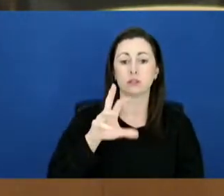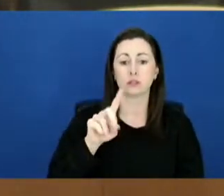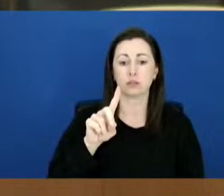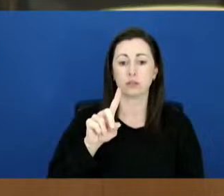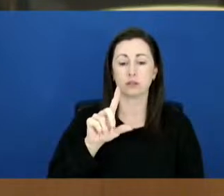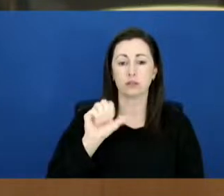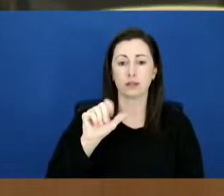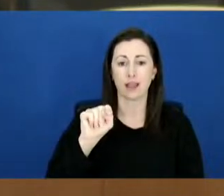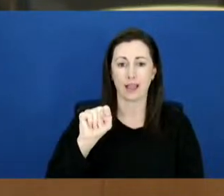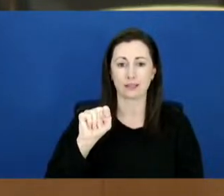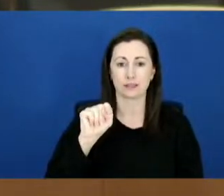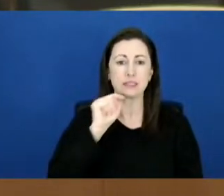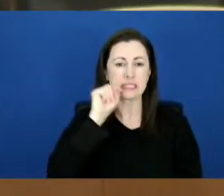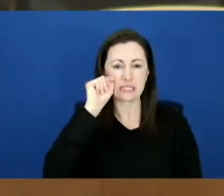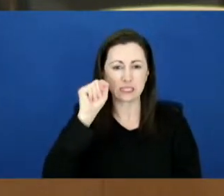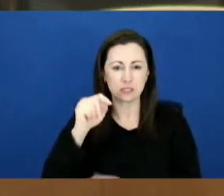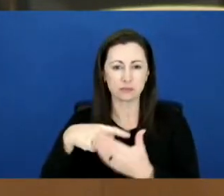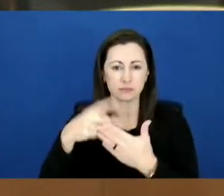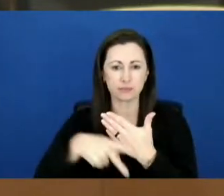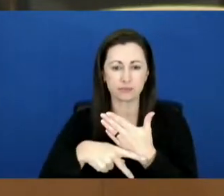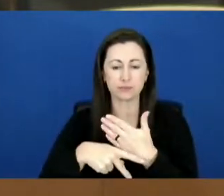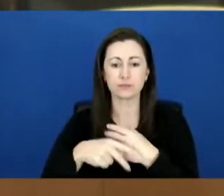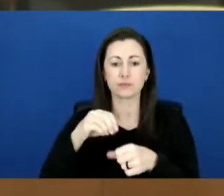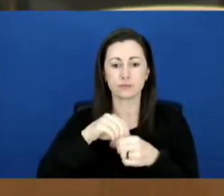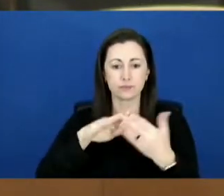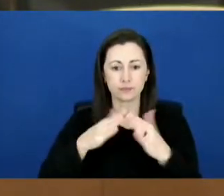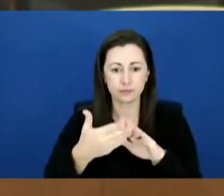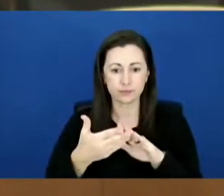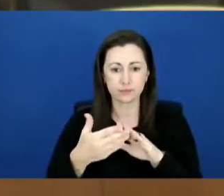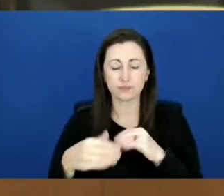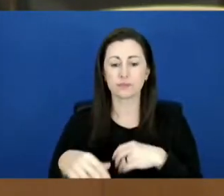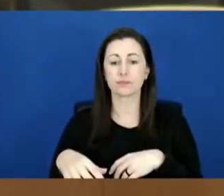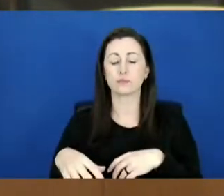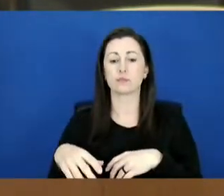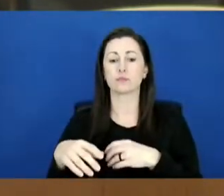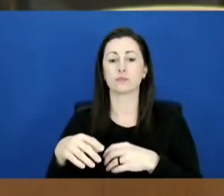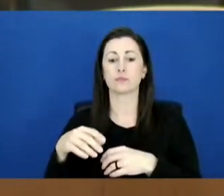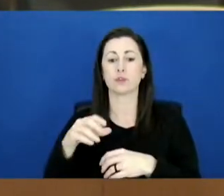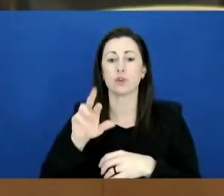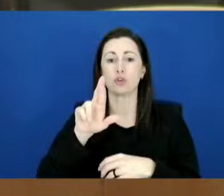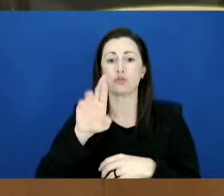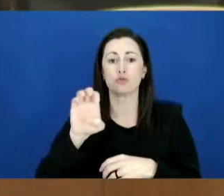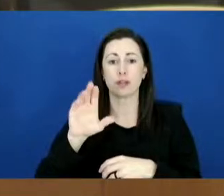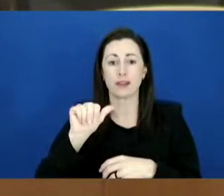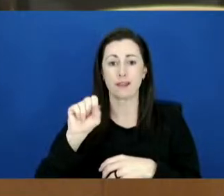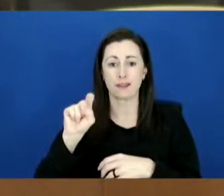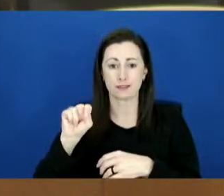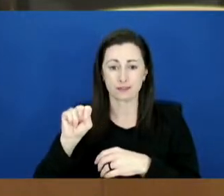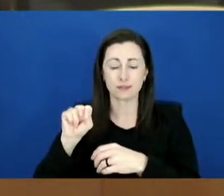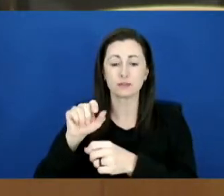CHILD ACT TEAMS ON THE GROUND IN